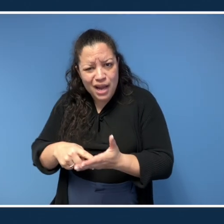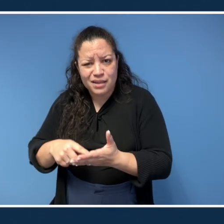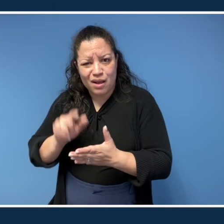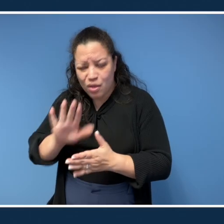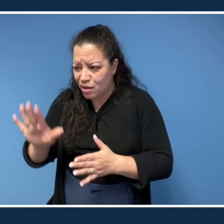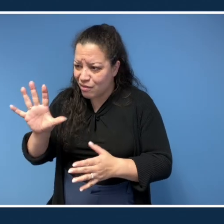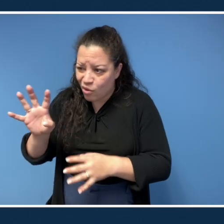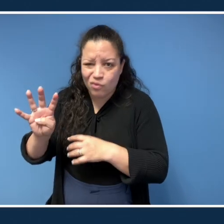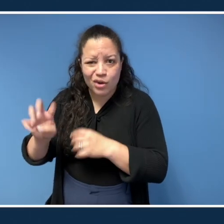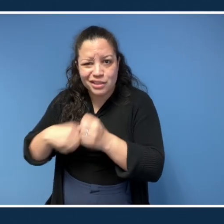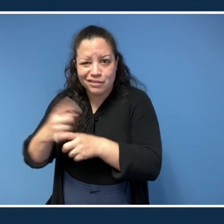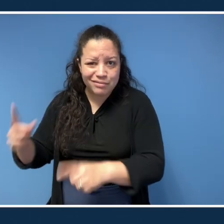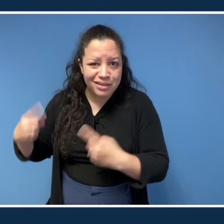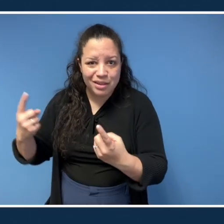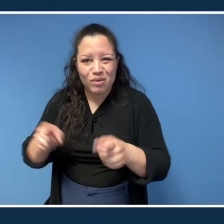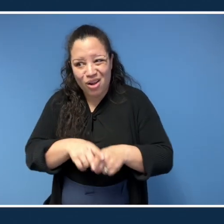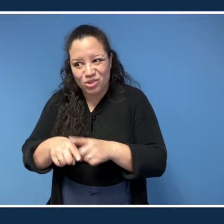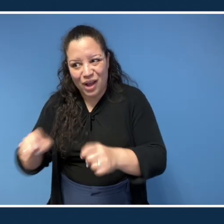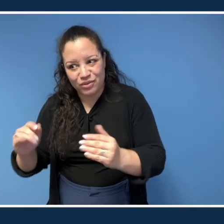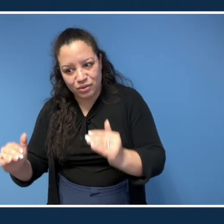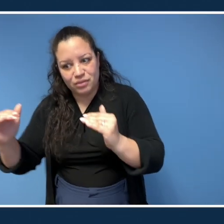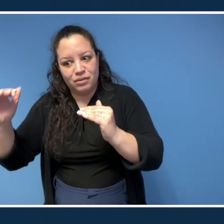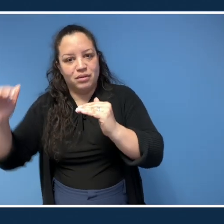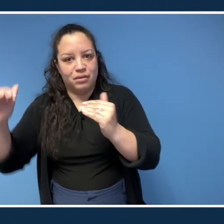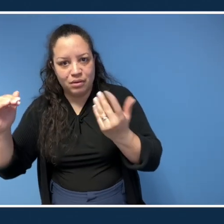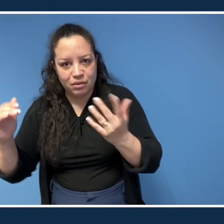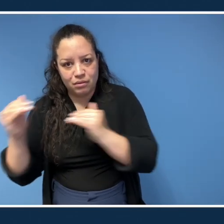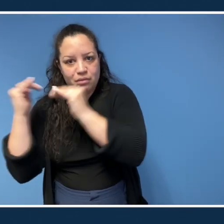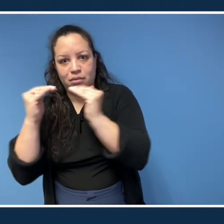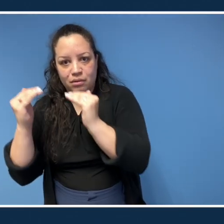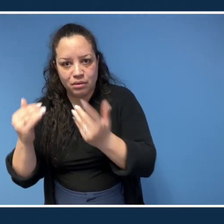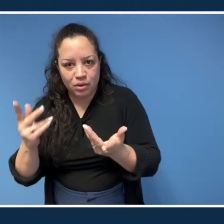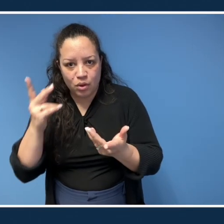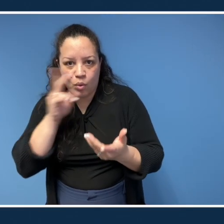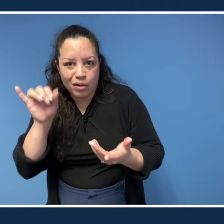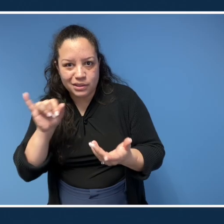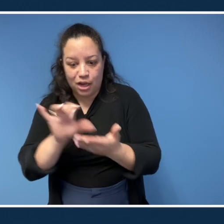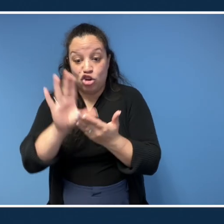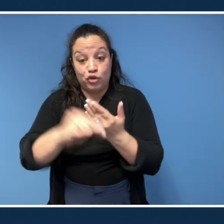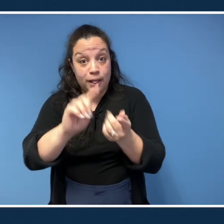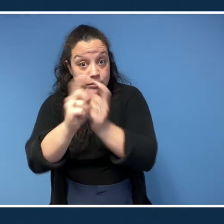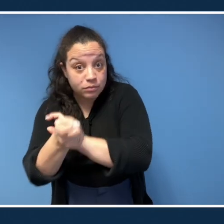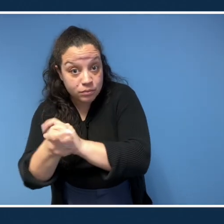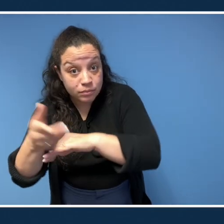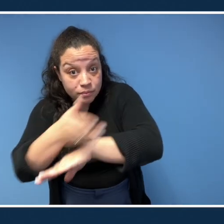but it's moving the bar forward in that sense for us as well too. What does that look like? So that's about transforming curriculum,